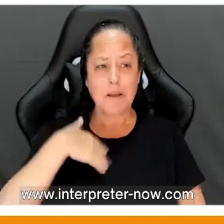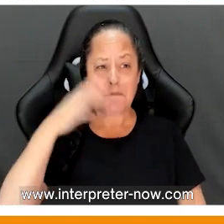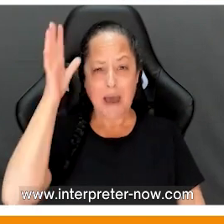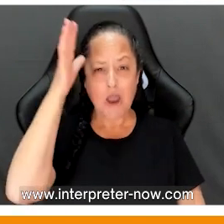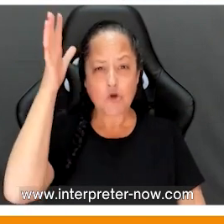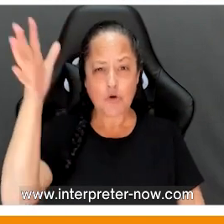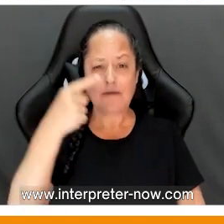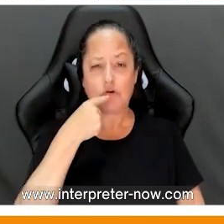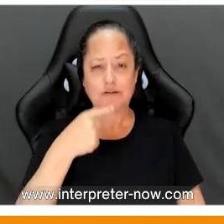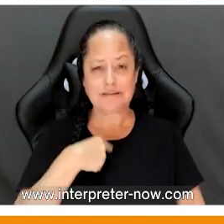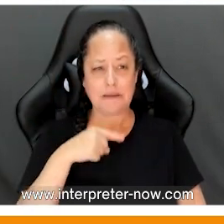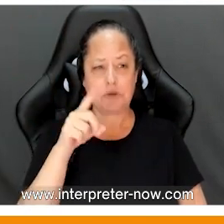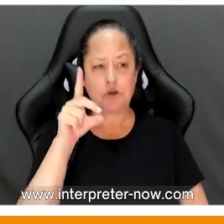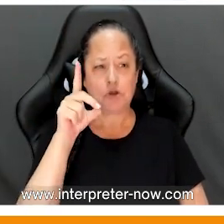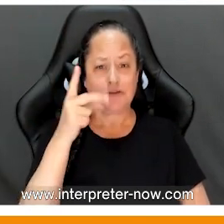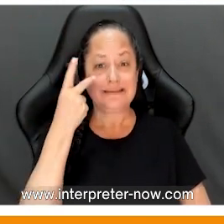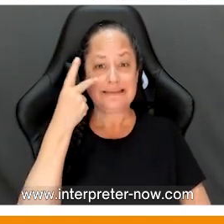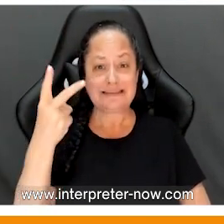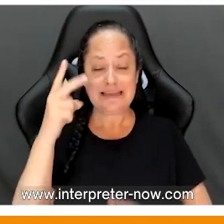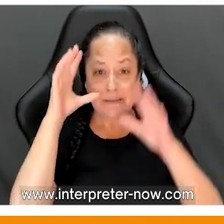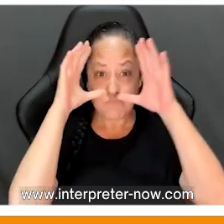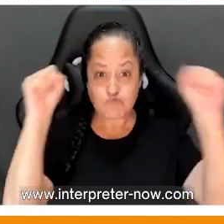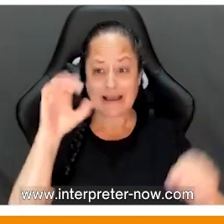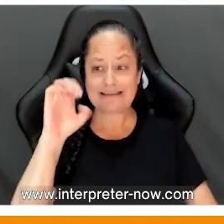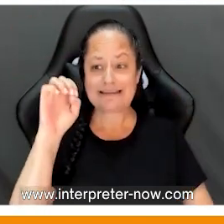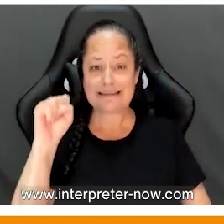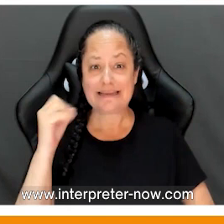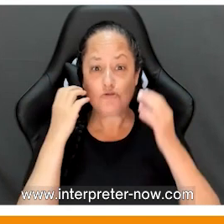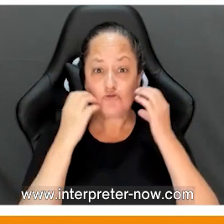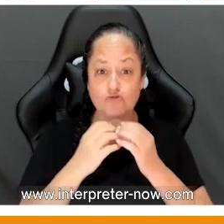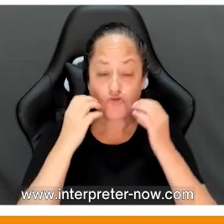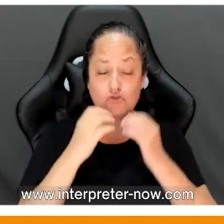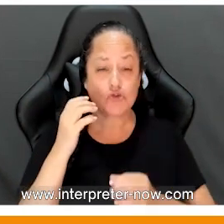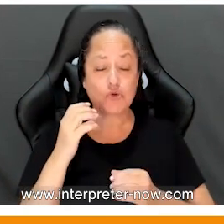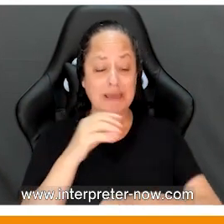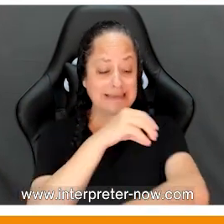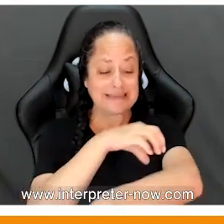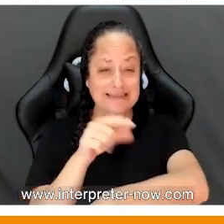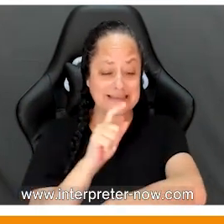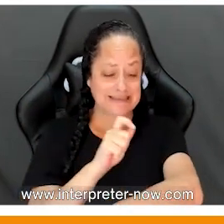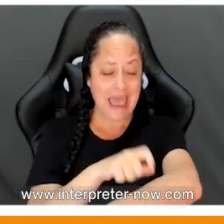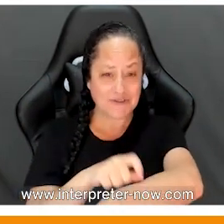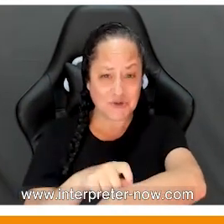Growing up my grandfather, he would tell me like, "Do you see presidents and CEOs with beards and tattoos and durags and earrings?"